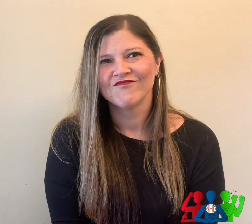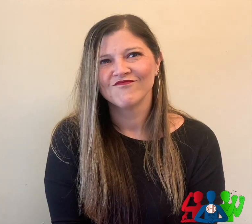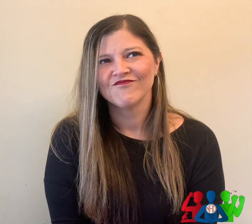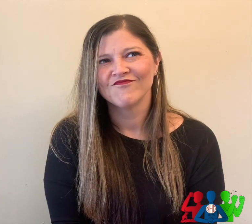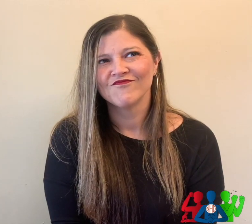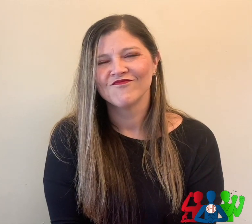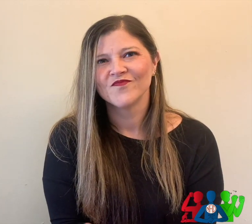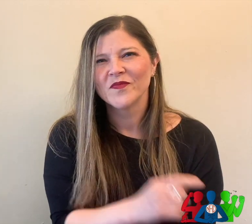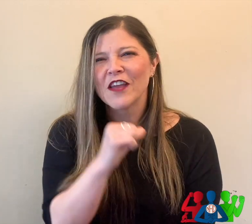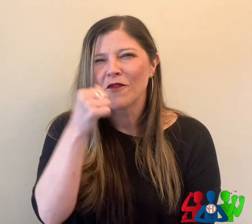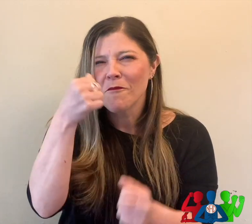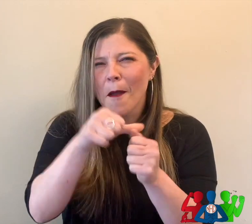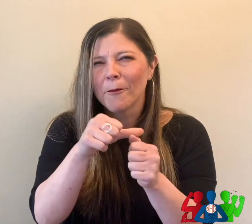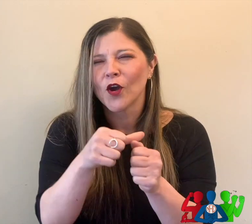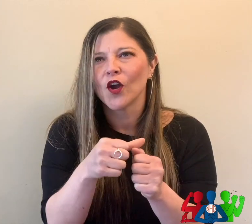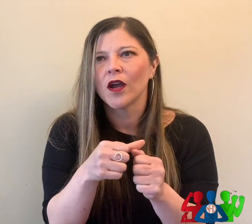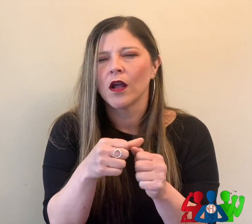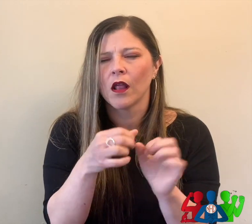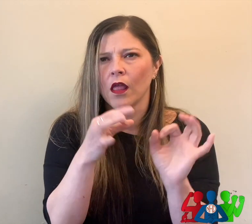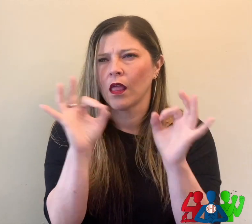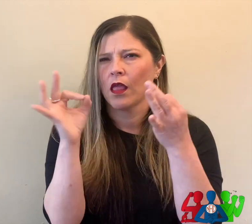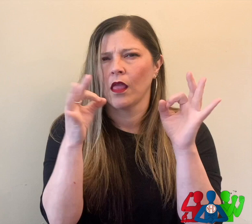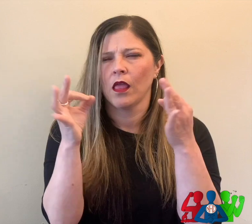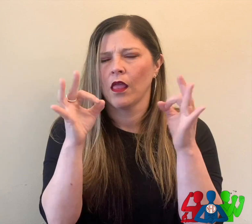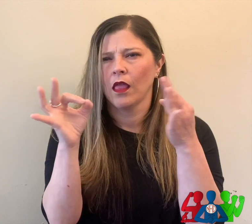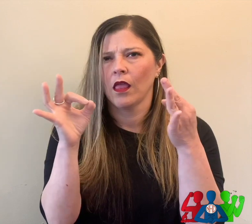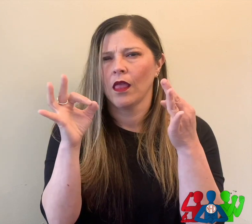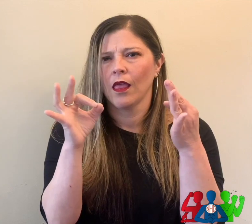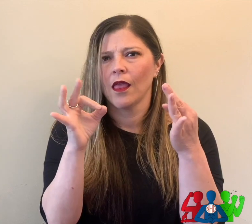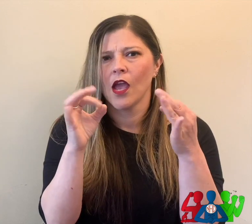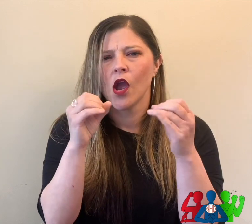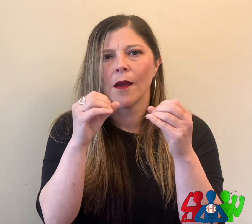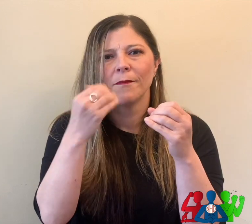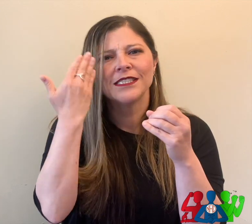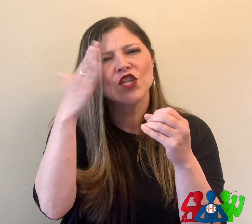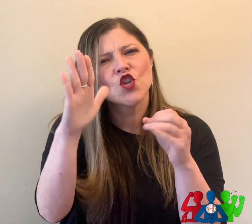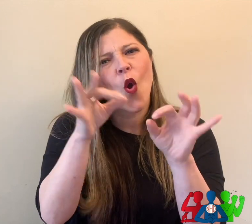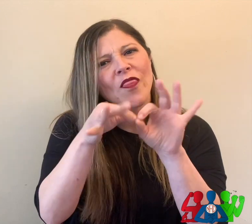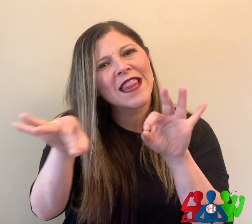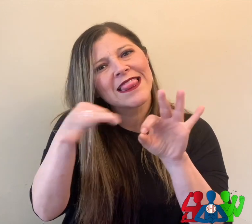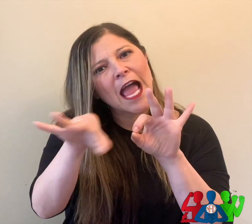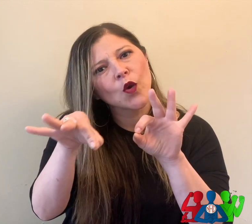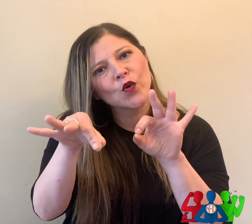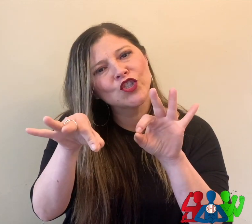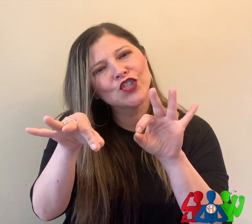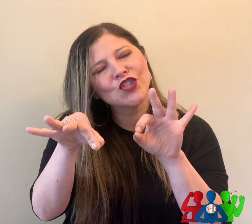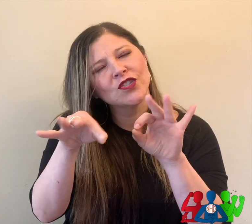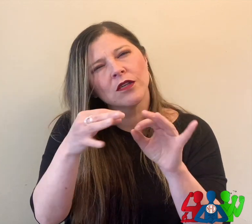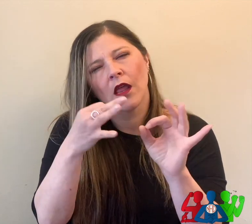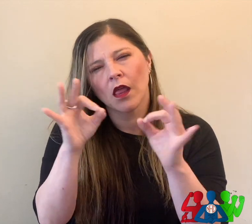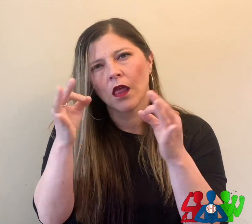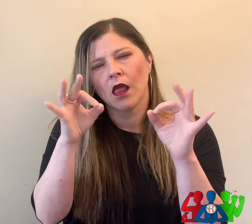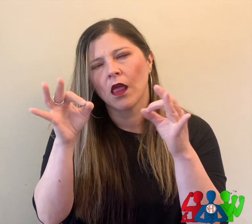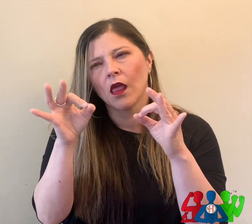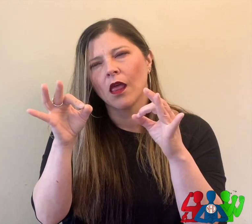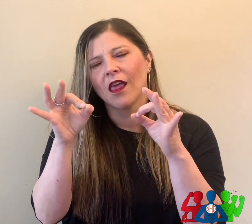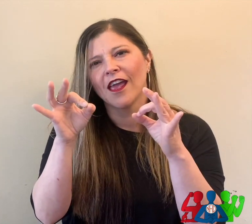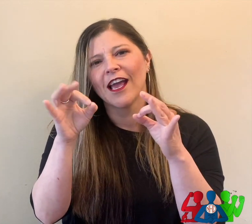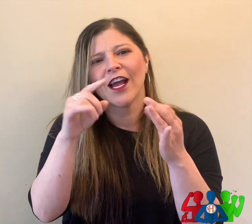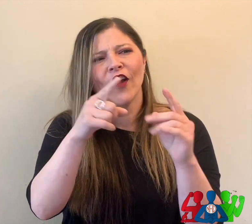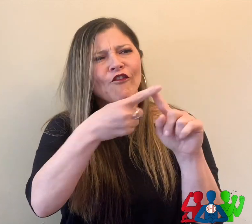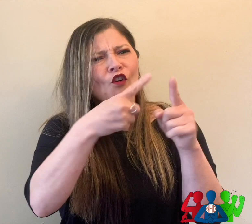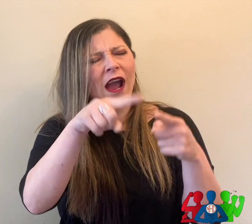became much more confident in my language skills during that time. Now, I didn't know the